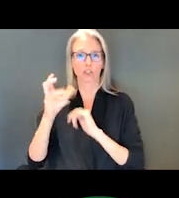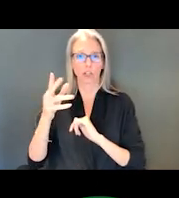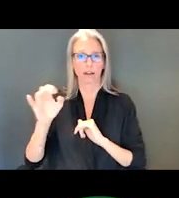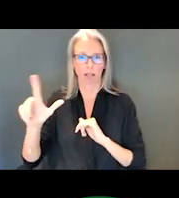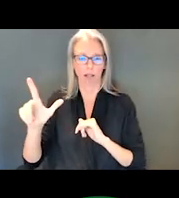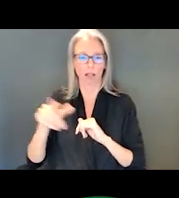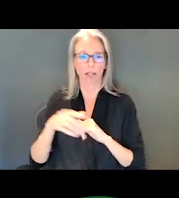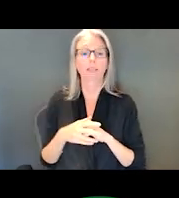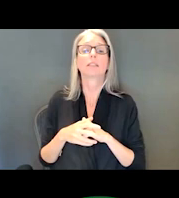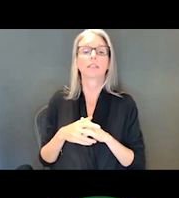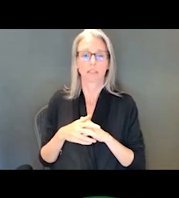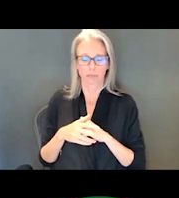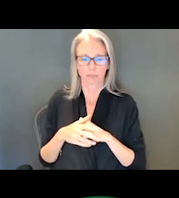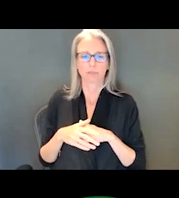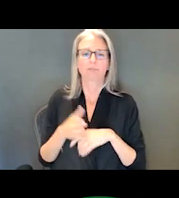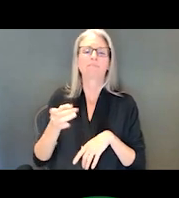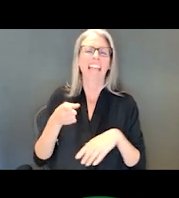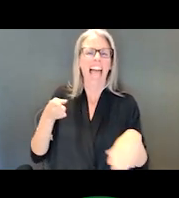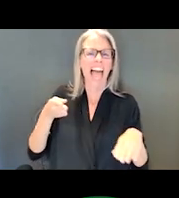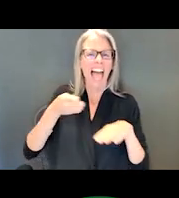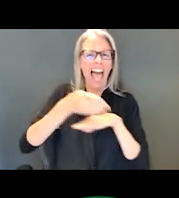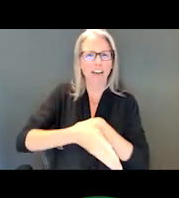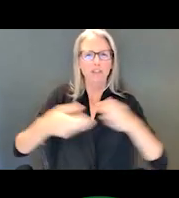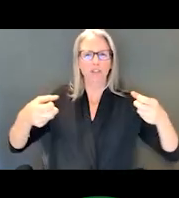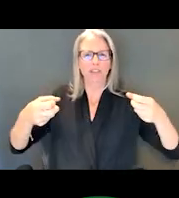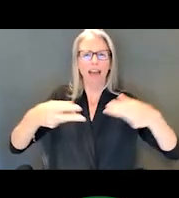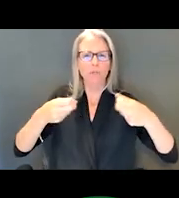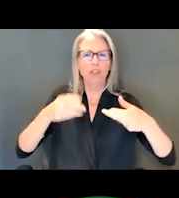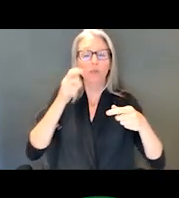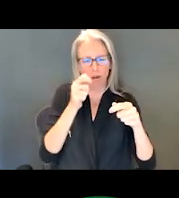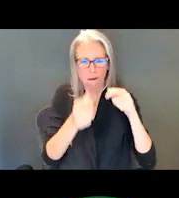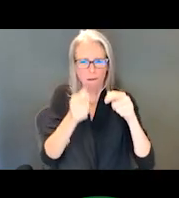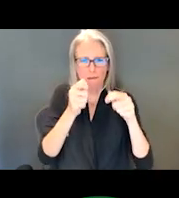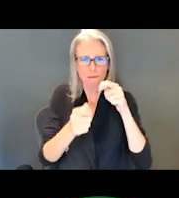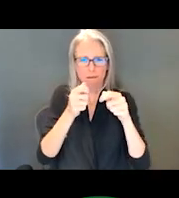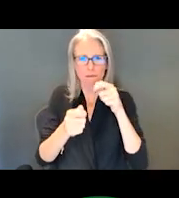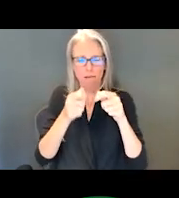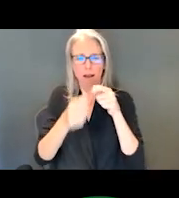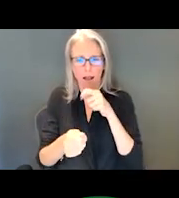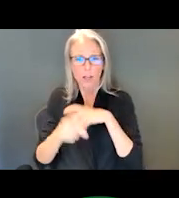Please do not hesitate to get in touch with us if you have any questions or concerns or